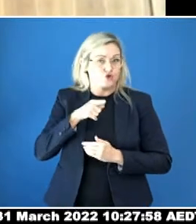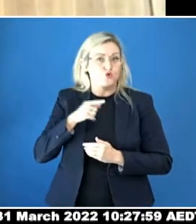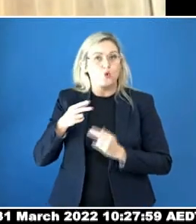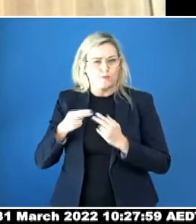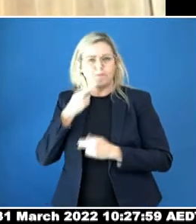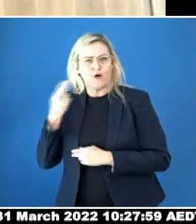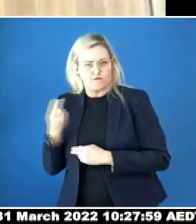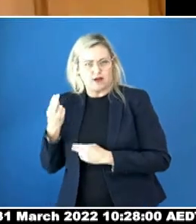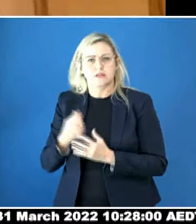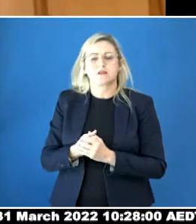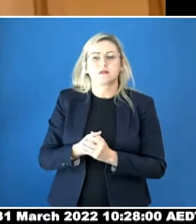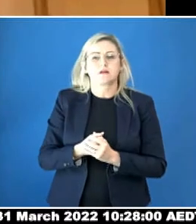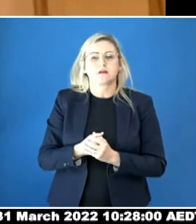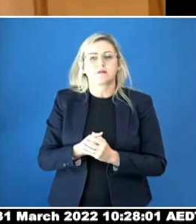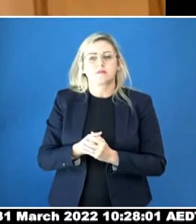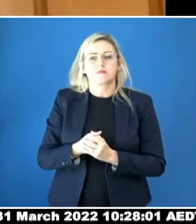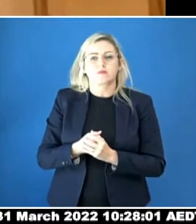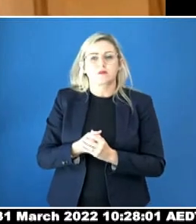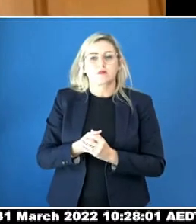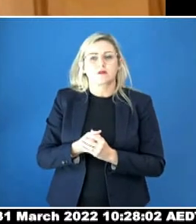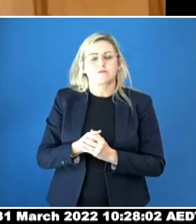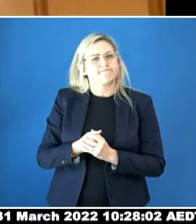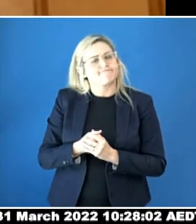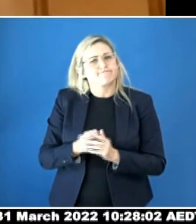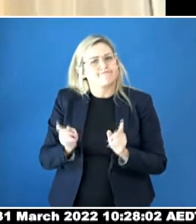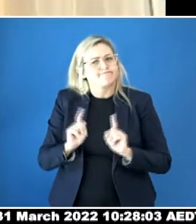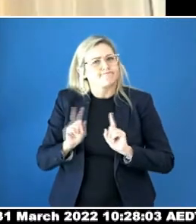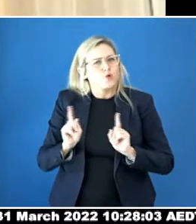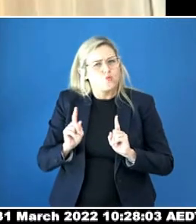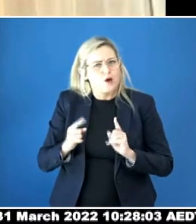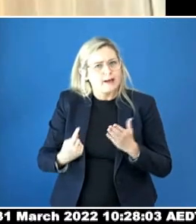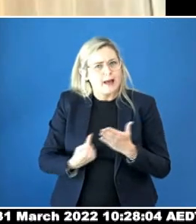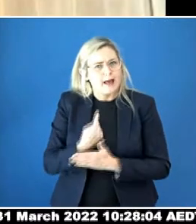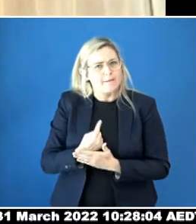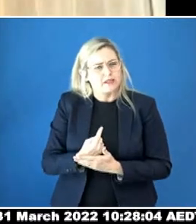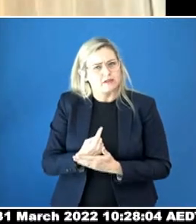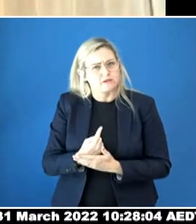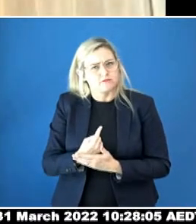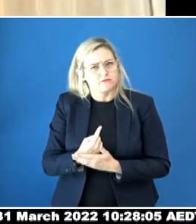Yeah. MS EASTMAN: -- what experience had you had or what did you know